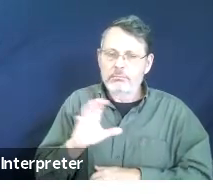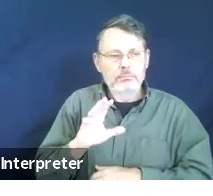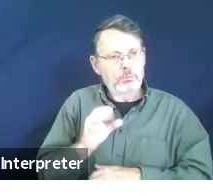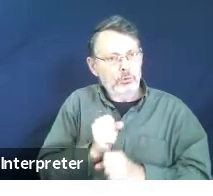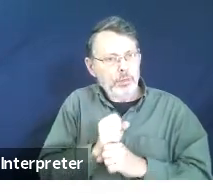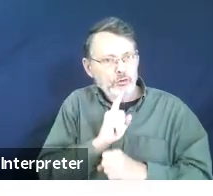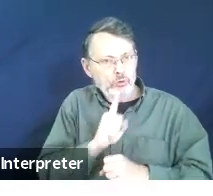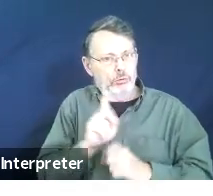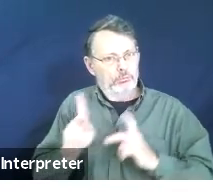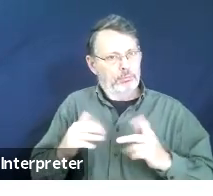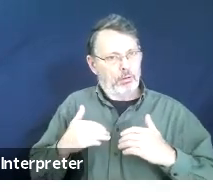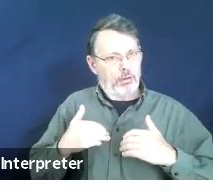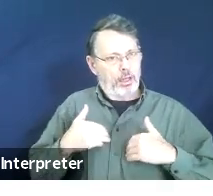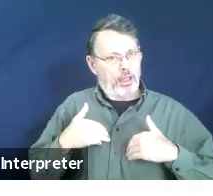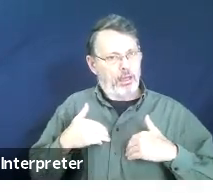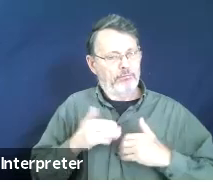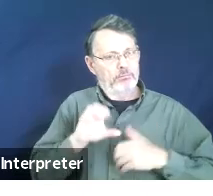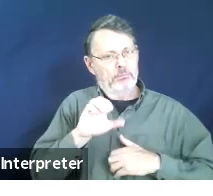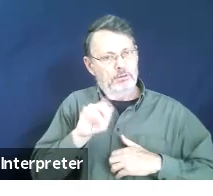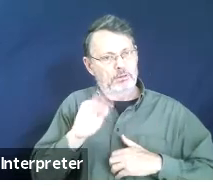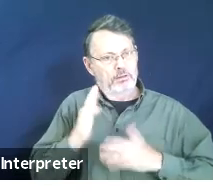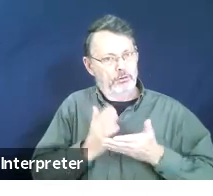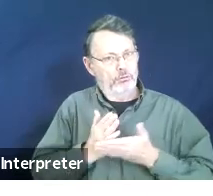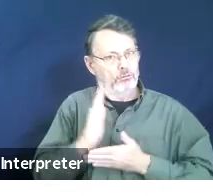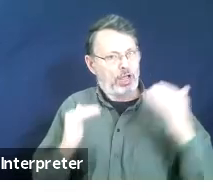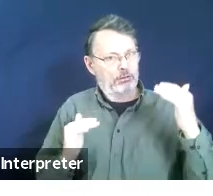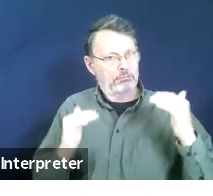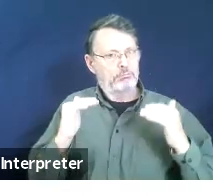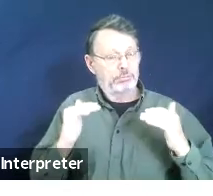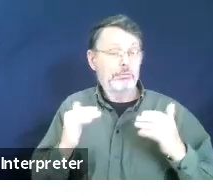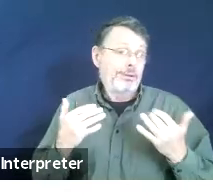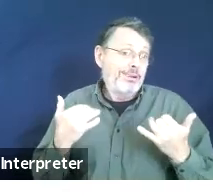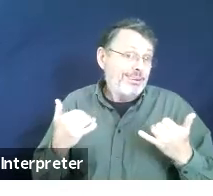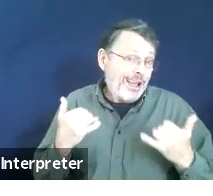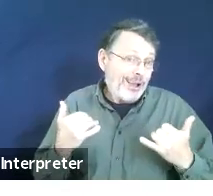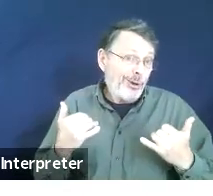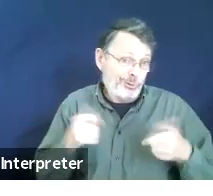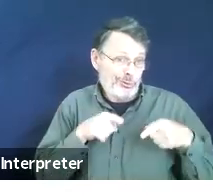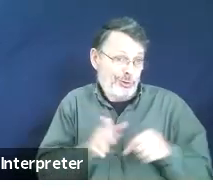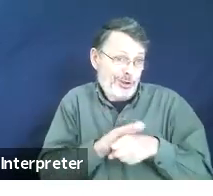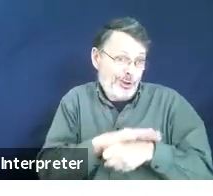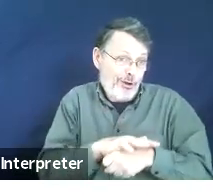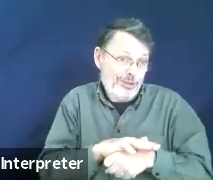rights. Obviously civil rights in this COVID environment is very important, and FEMA's